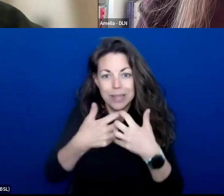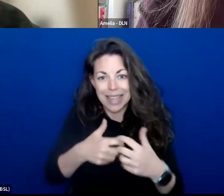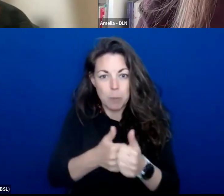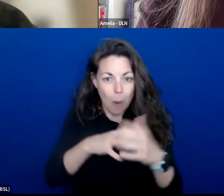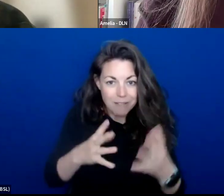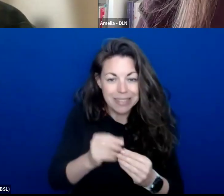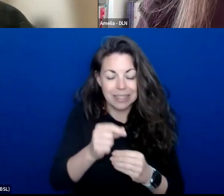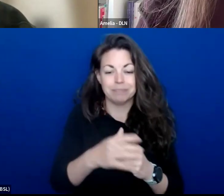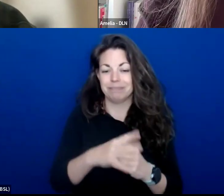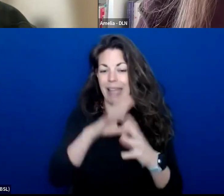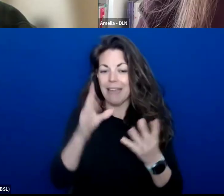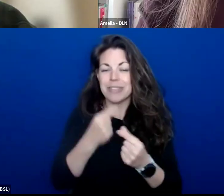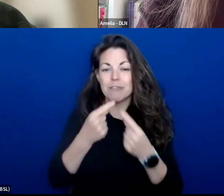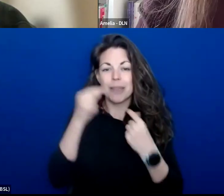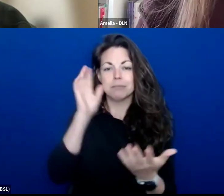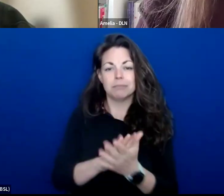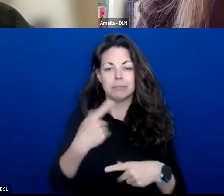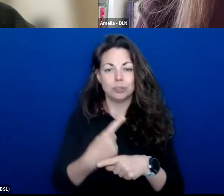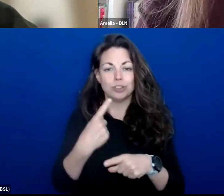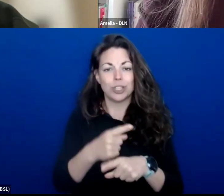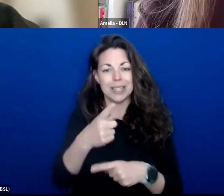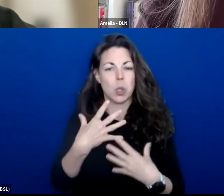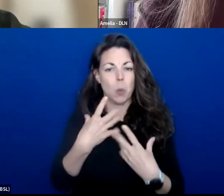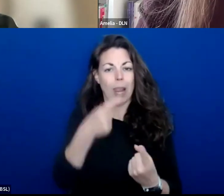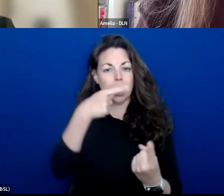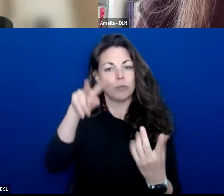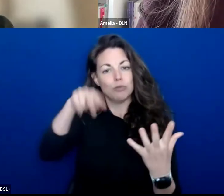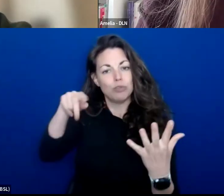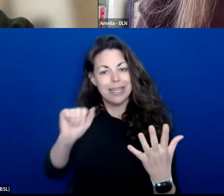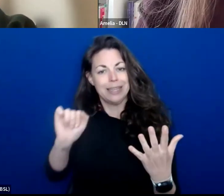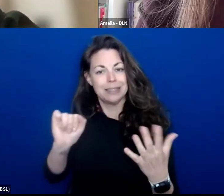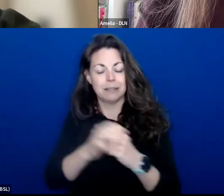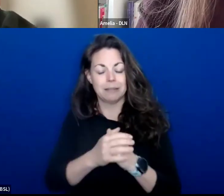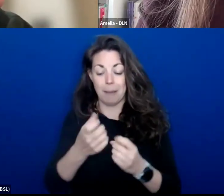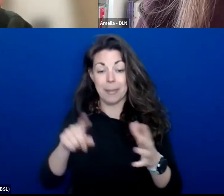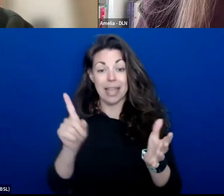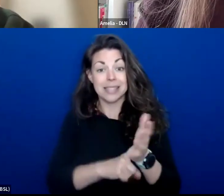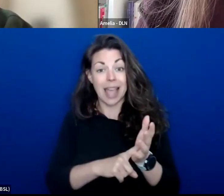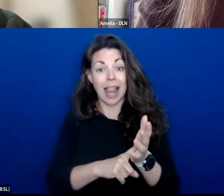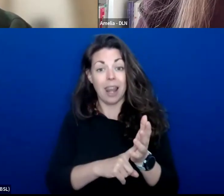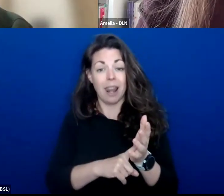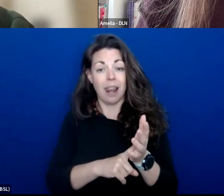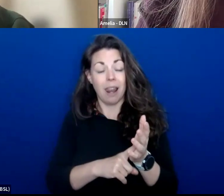information in the chat if useful, so feel free to look there. But in terms of BSL, if you're using BSL, so it should be that everyone